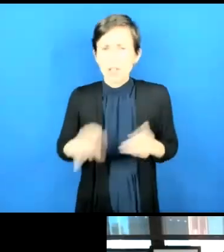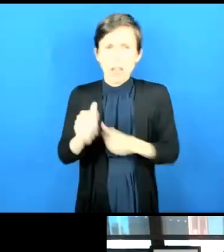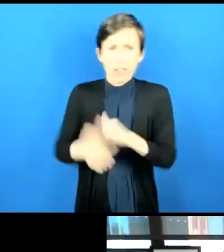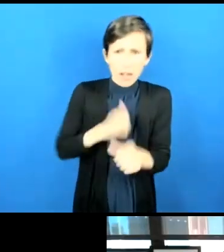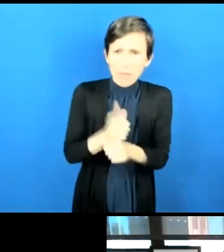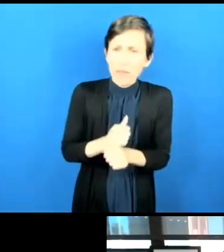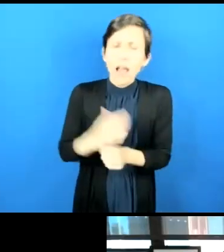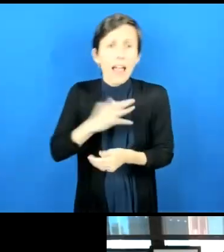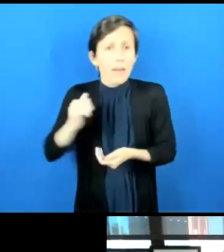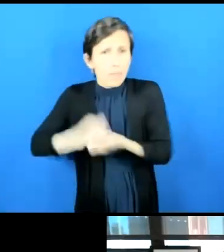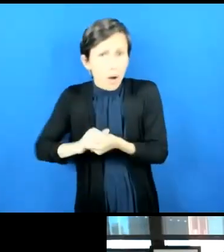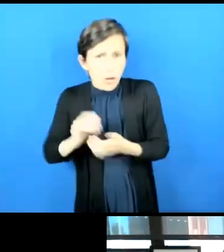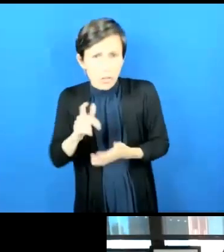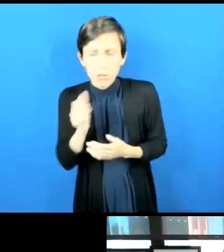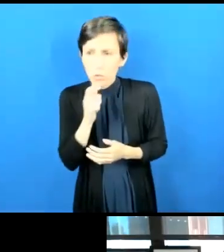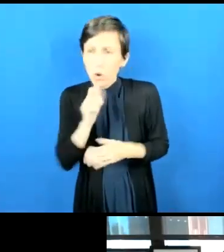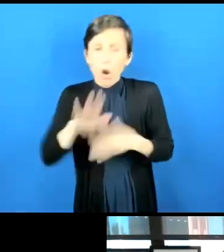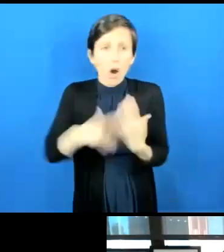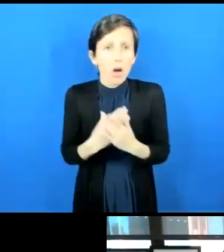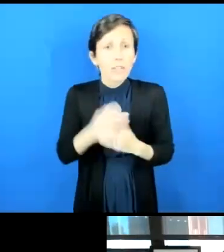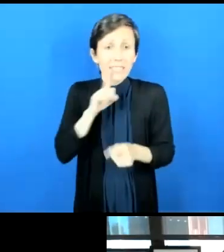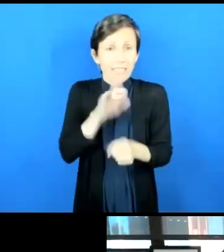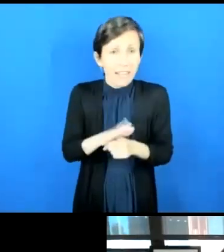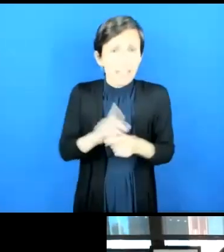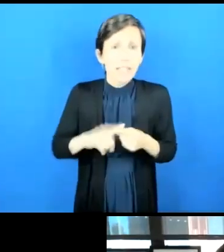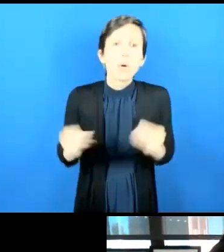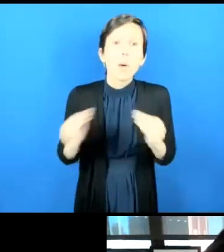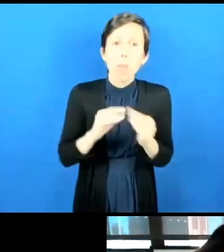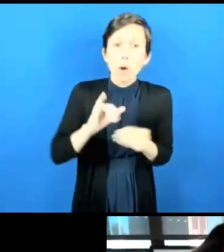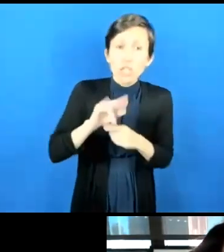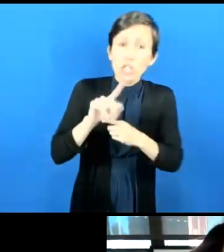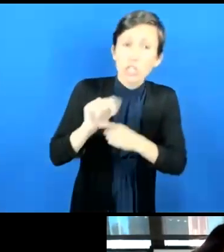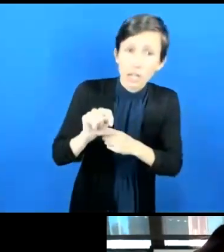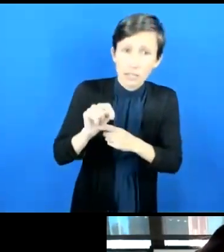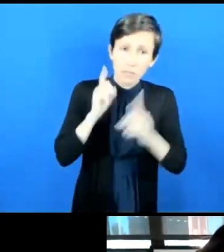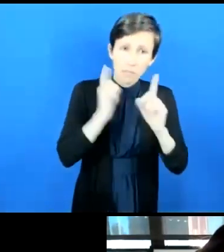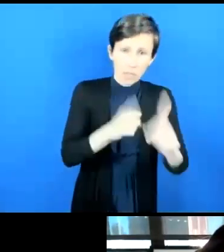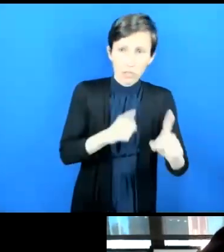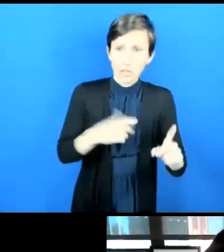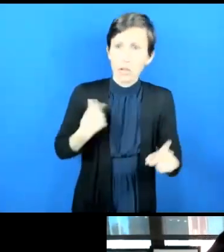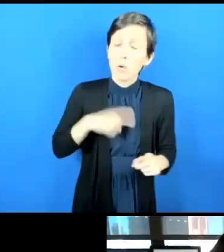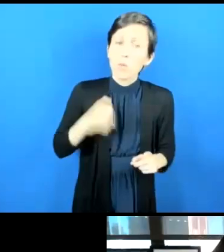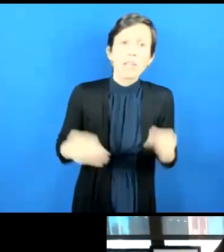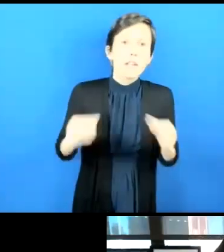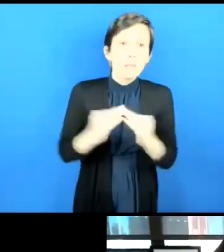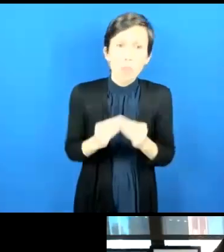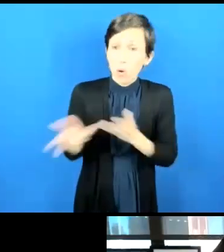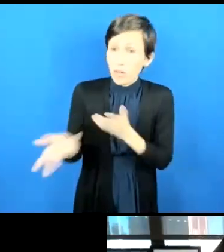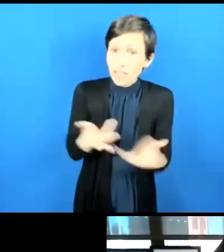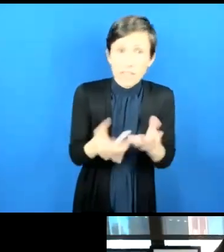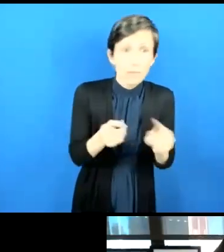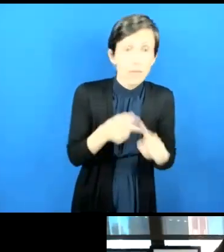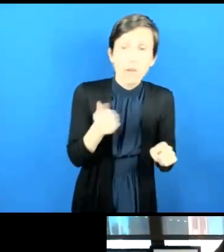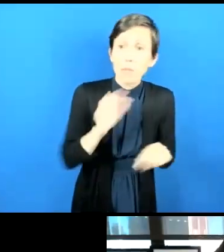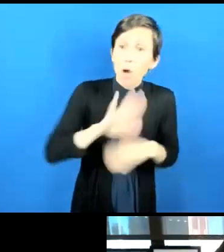to a more just Michigan. We need more than ever engaged in active U of M community members. Every campus unit